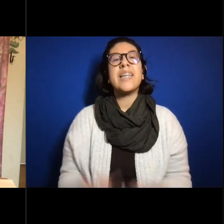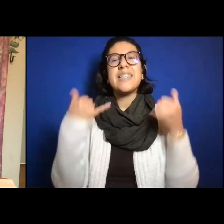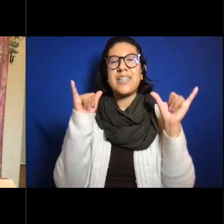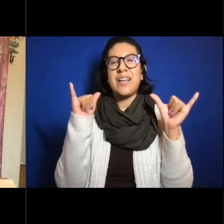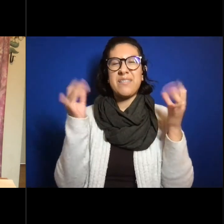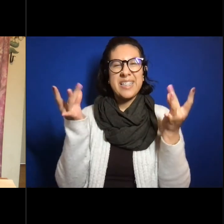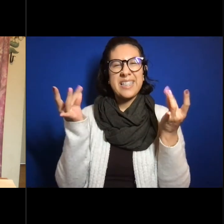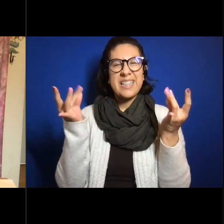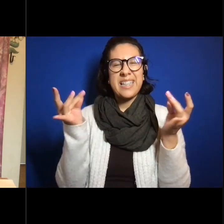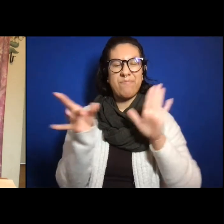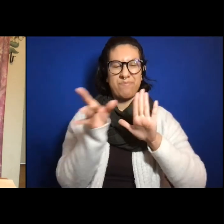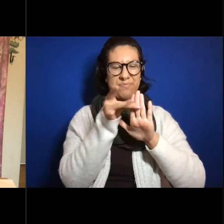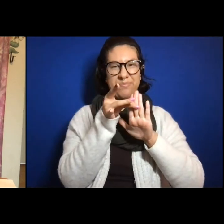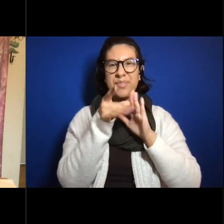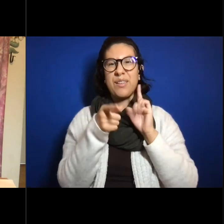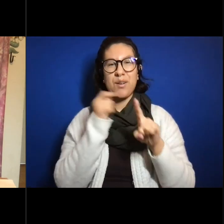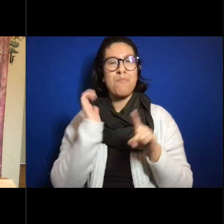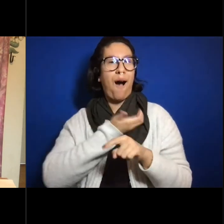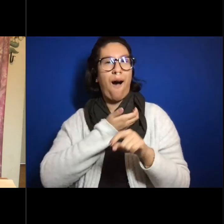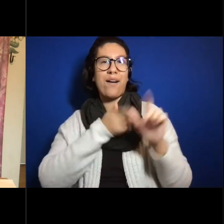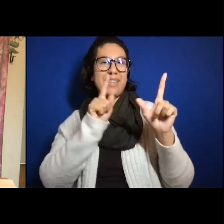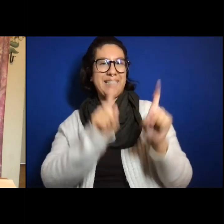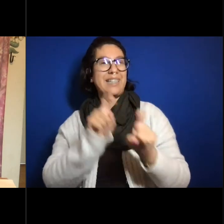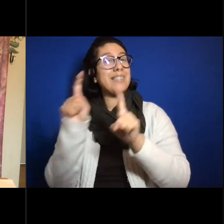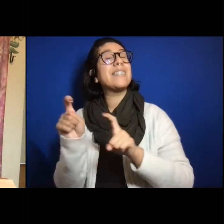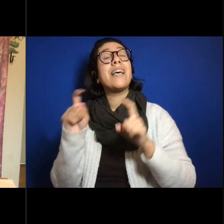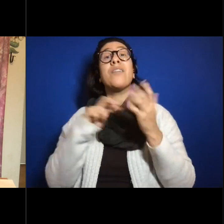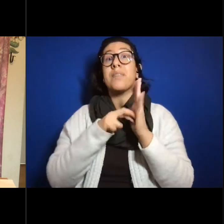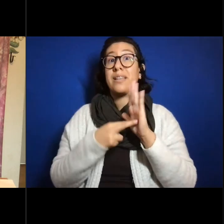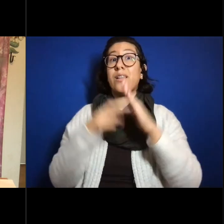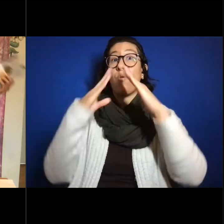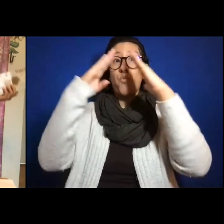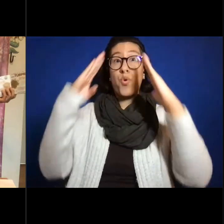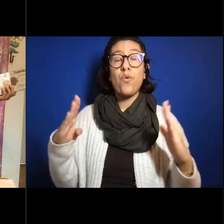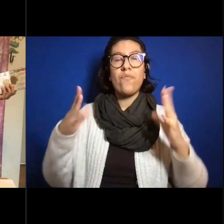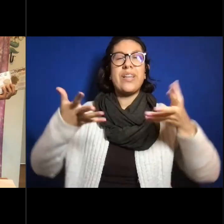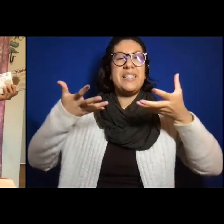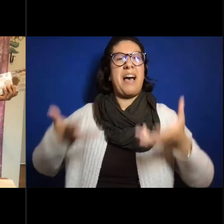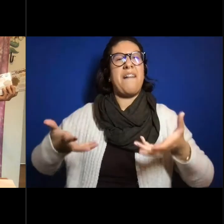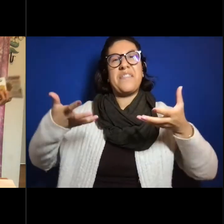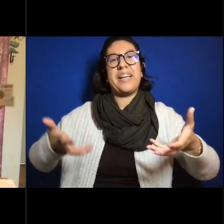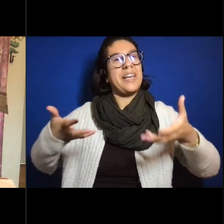on it from our experiment, which made it heavier. So it actually didn't fly as easily